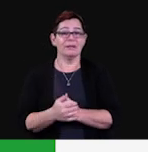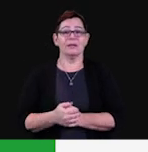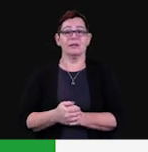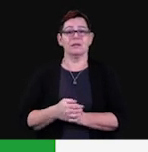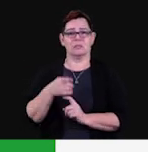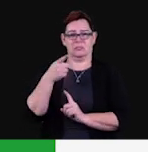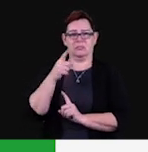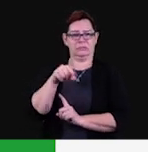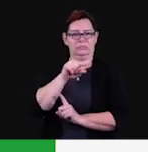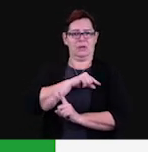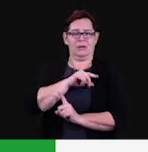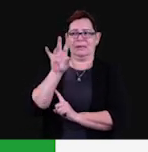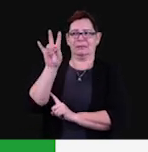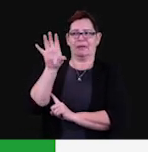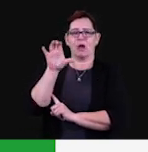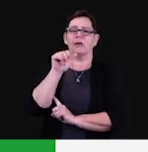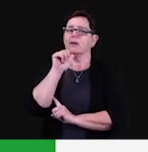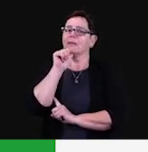What you owe is reduced to zero.